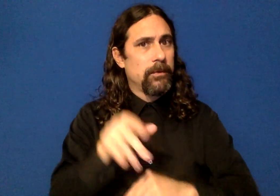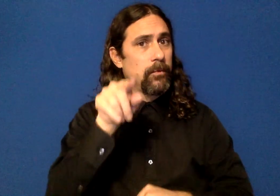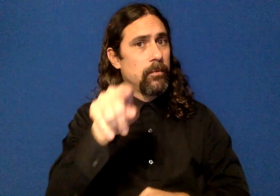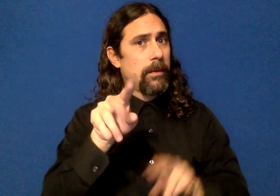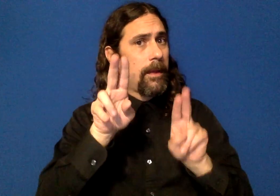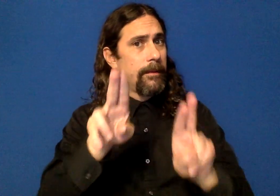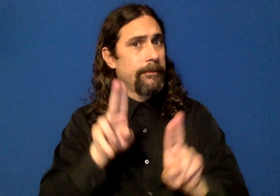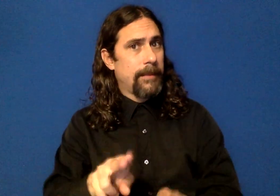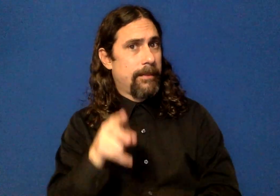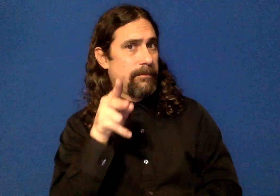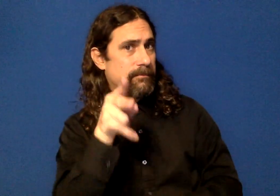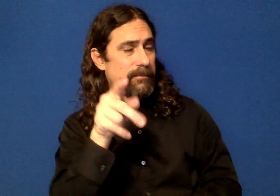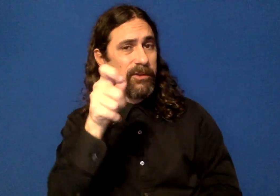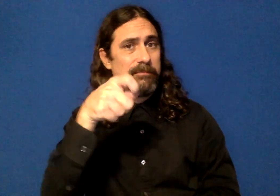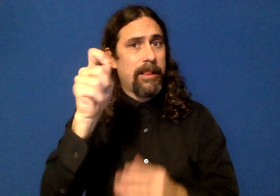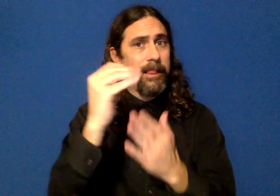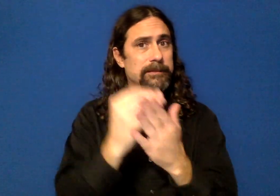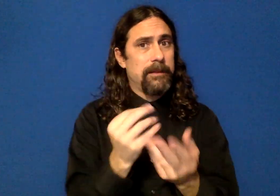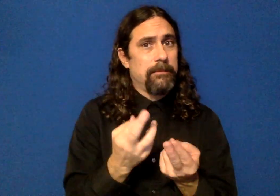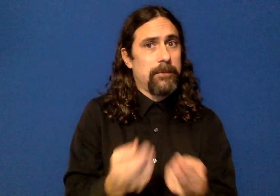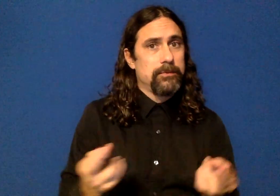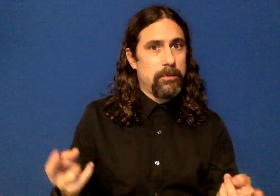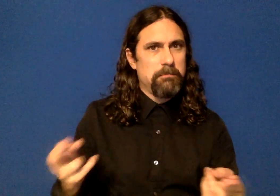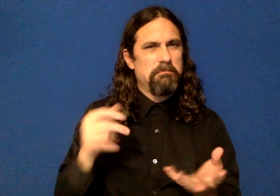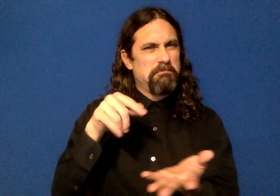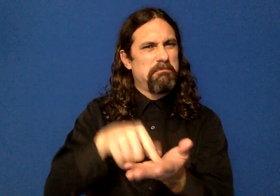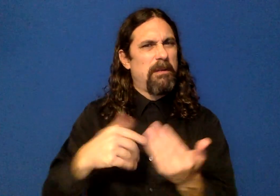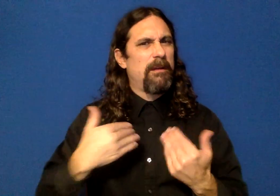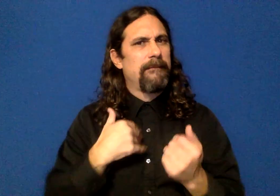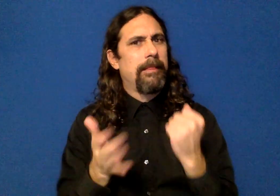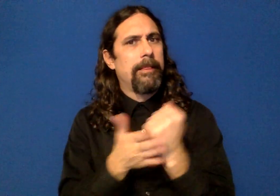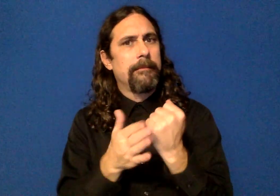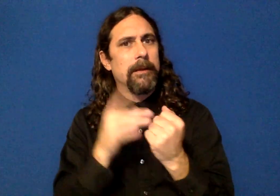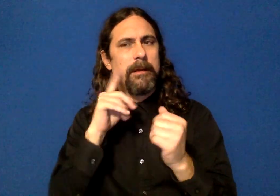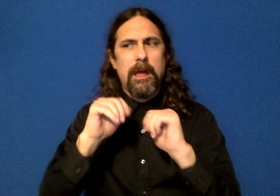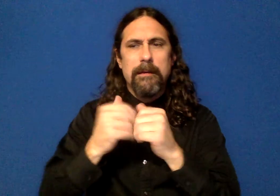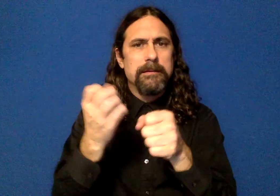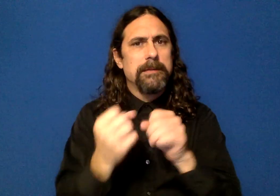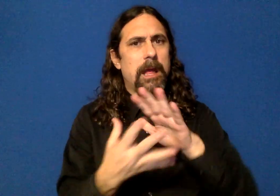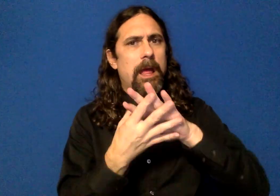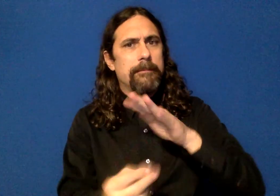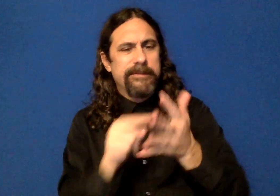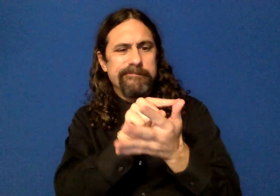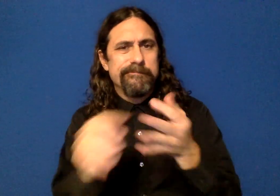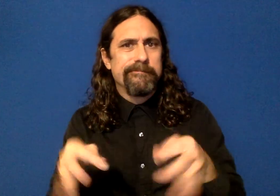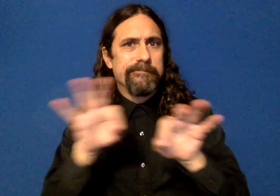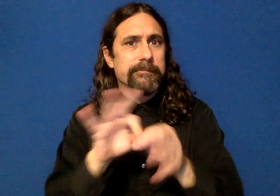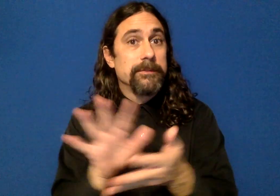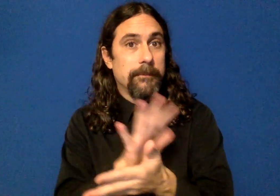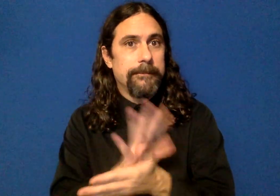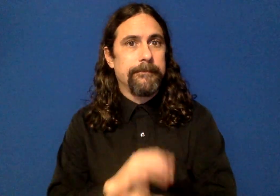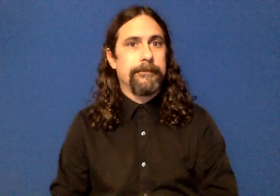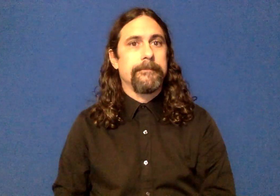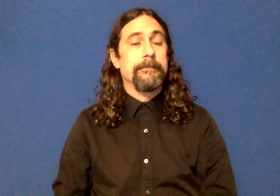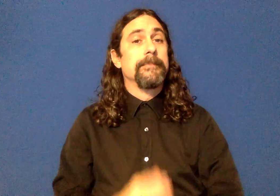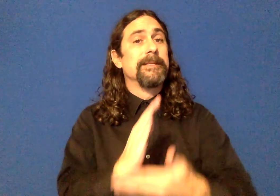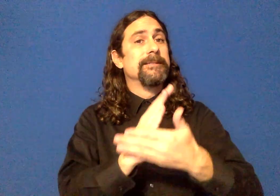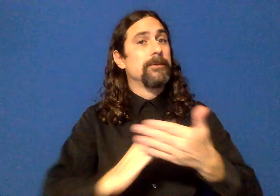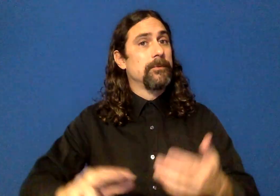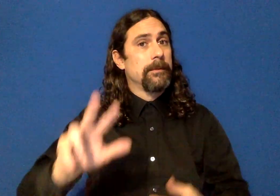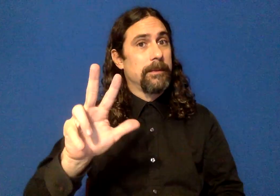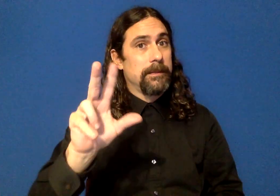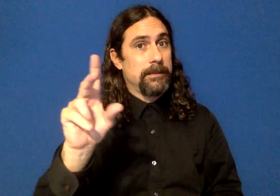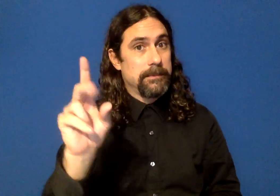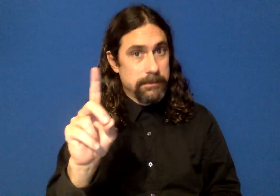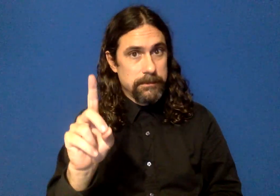Section 3. d. After sending in your documents Your eligibility will be reviewed,